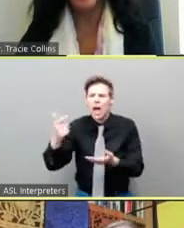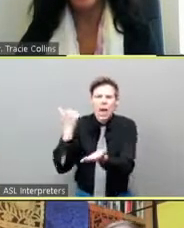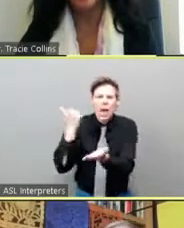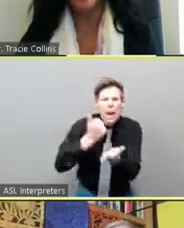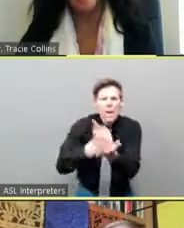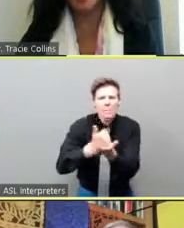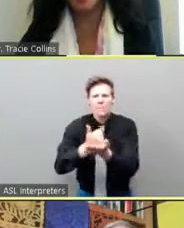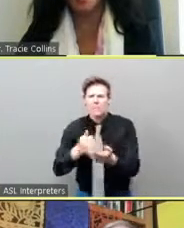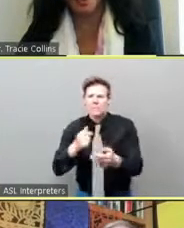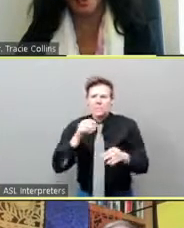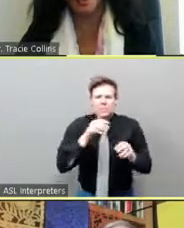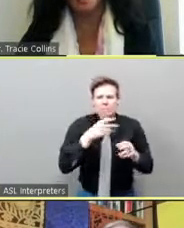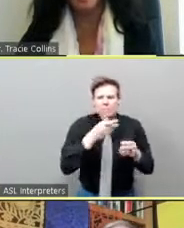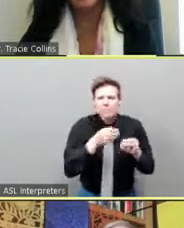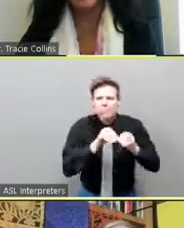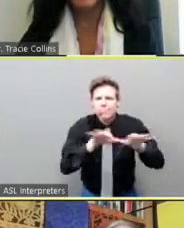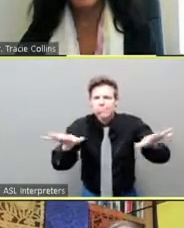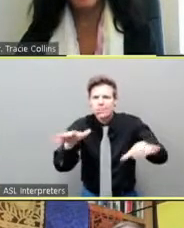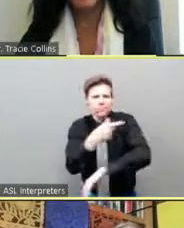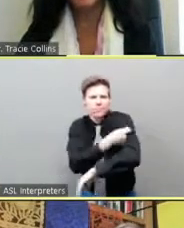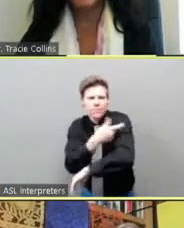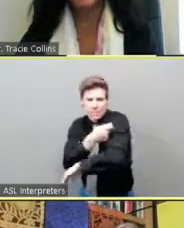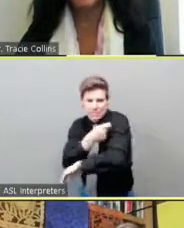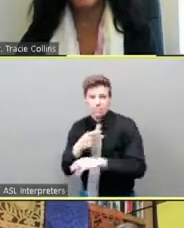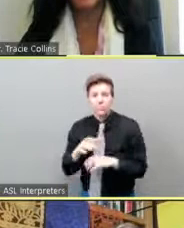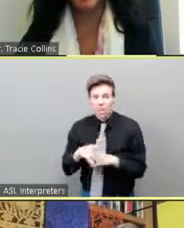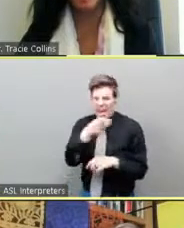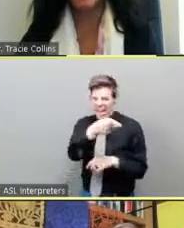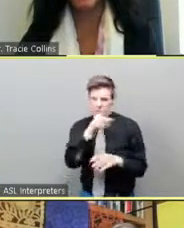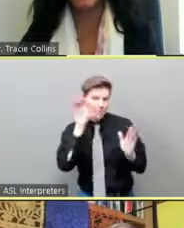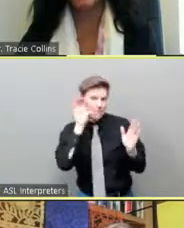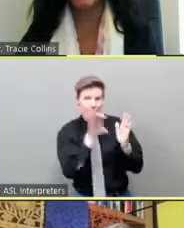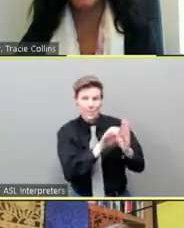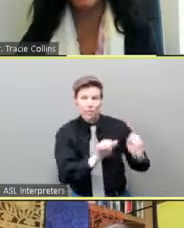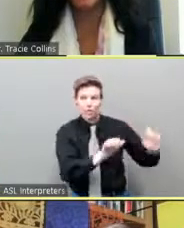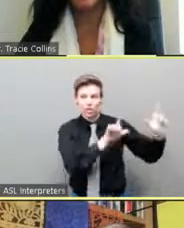here the National Guard. But many thanks to the hospitals, health care